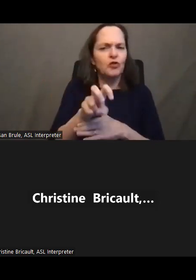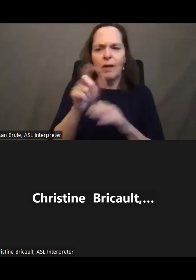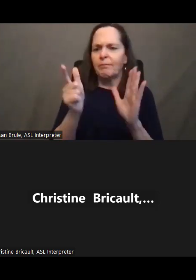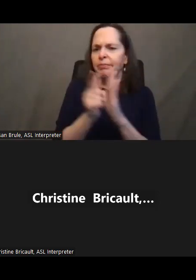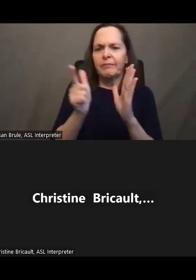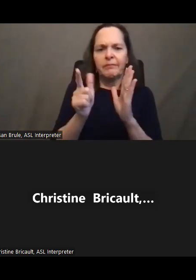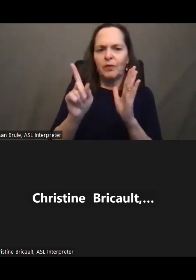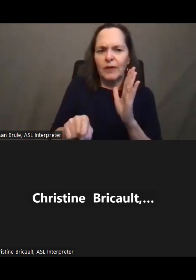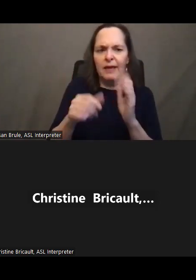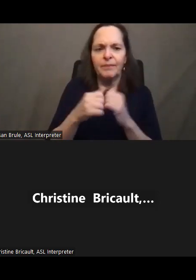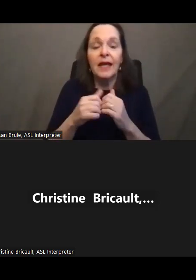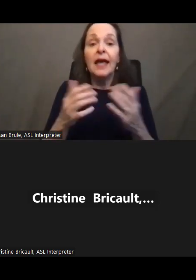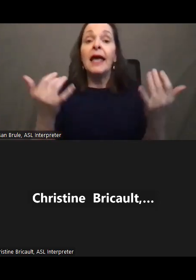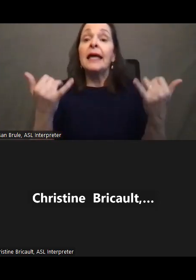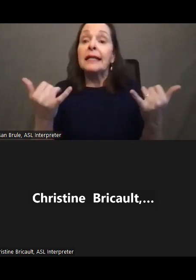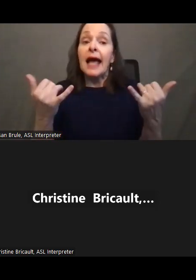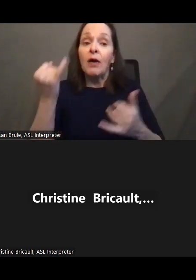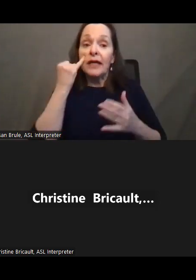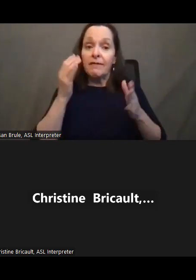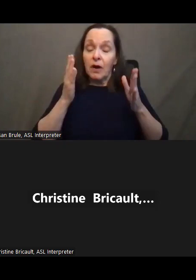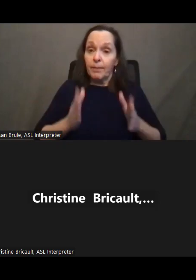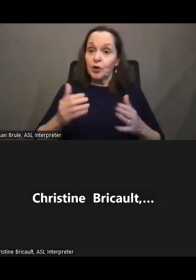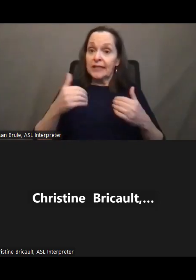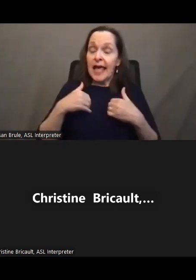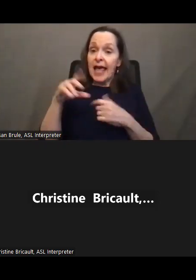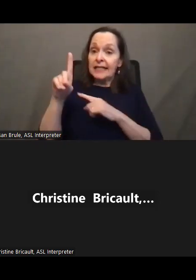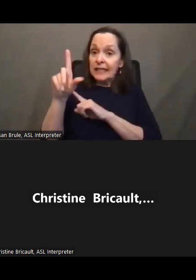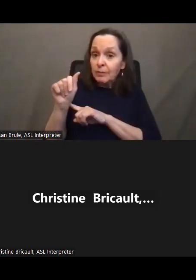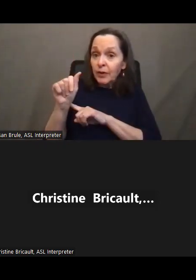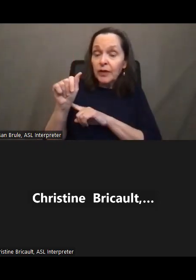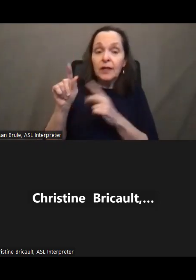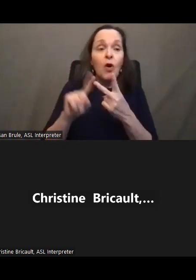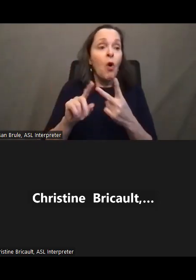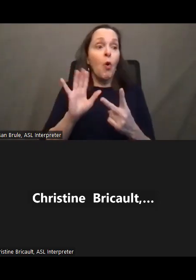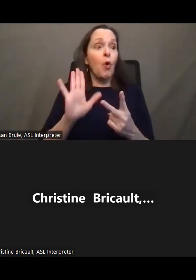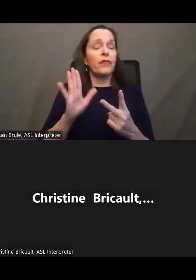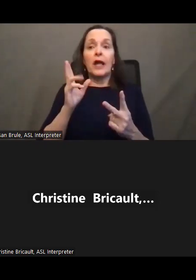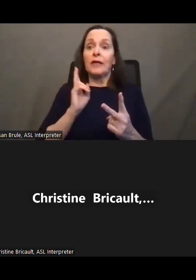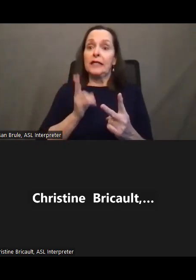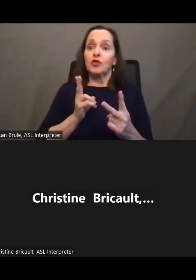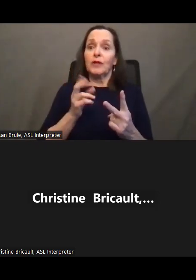disability, or the perception of disability, uhm, they are protected from discrimination,